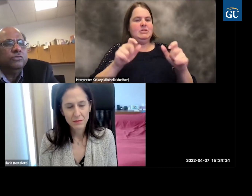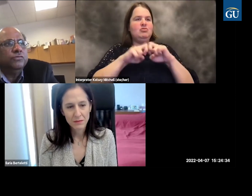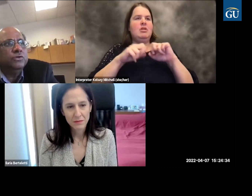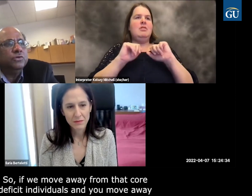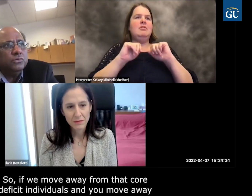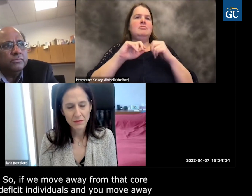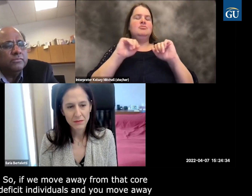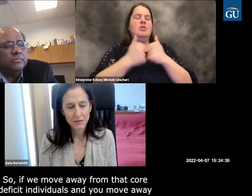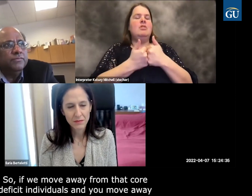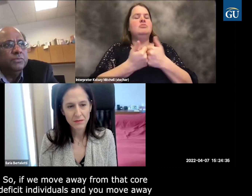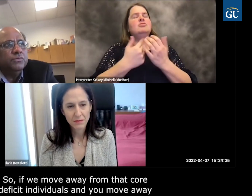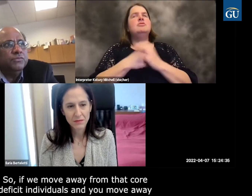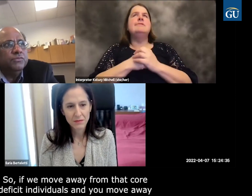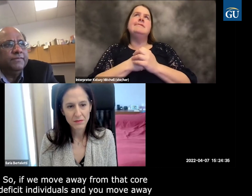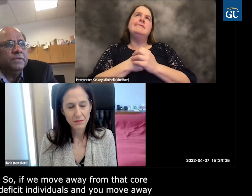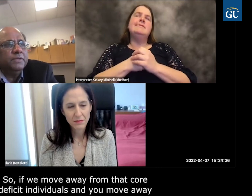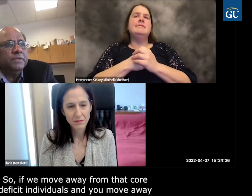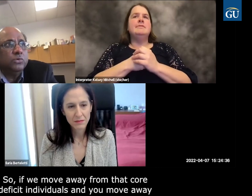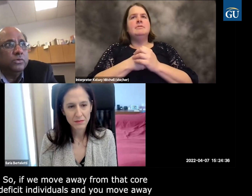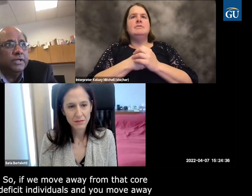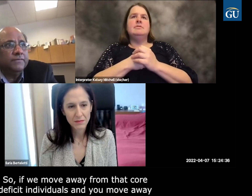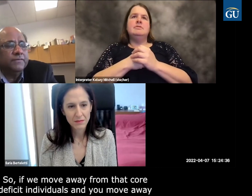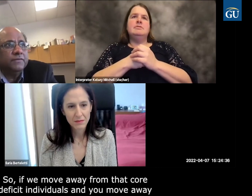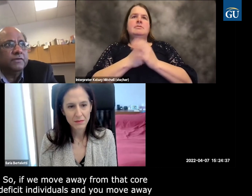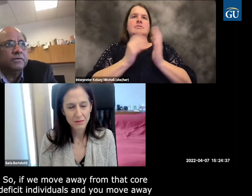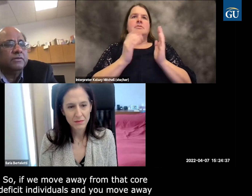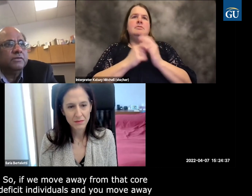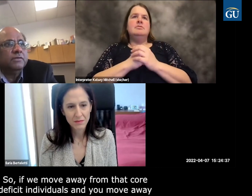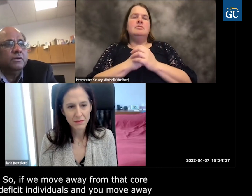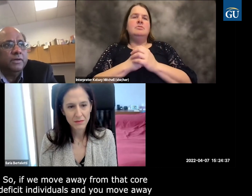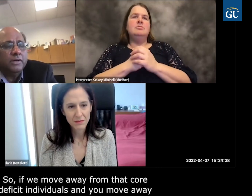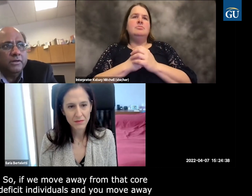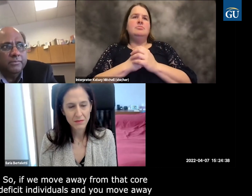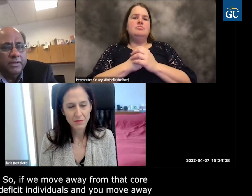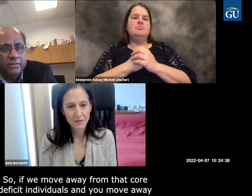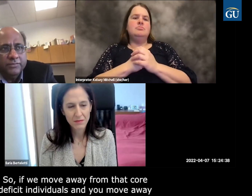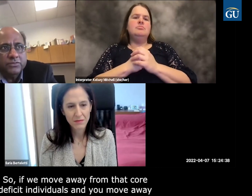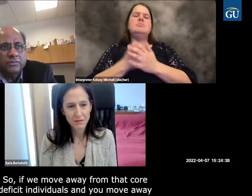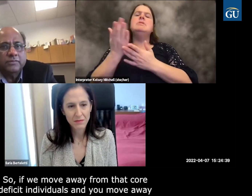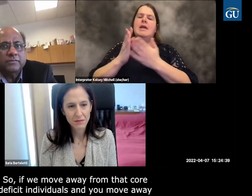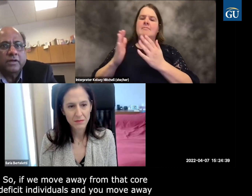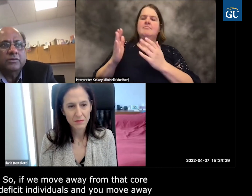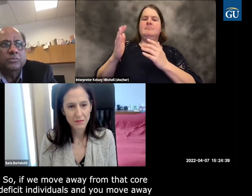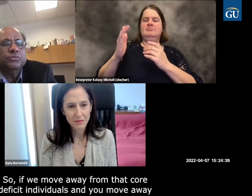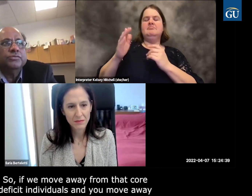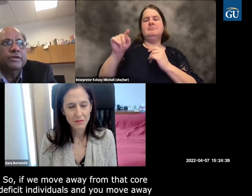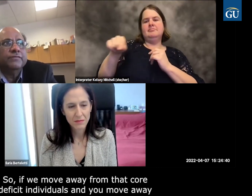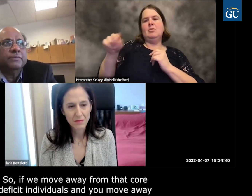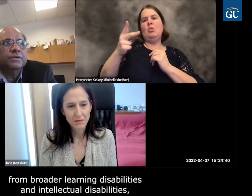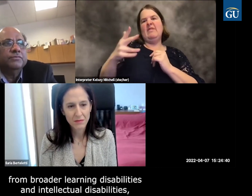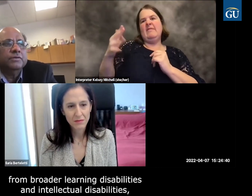so if you don't if you move away from that core deficit